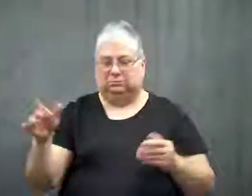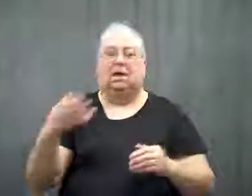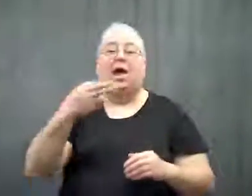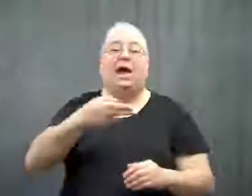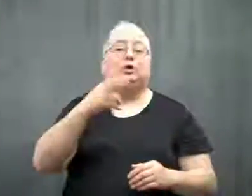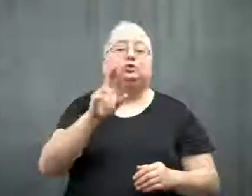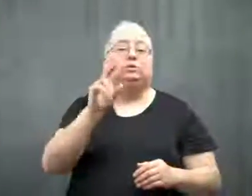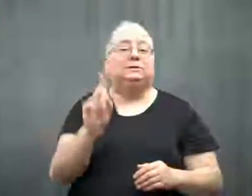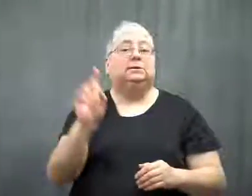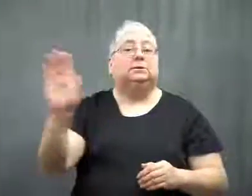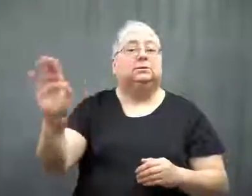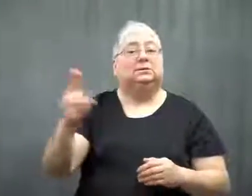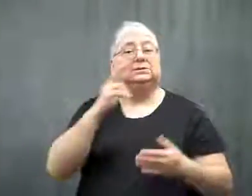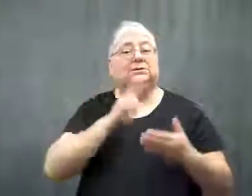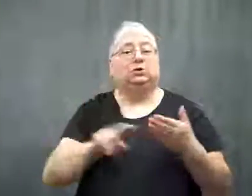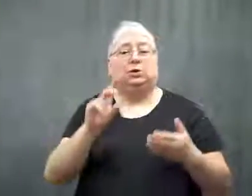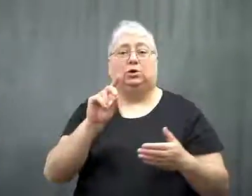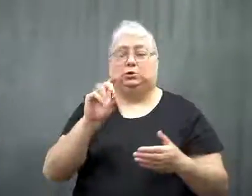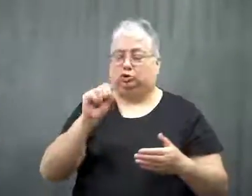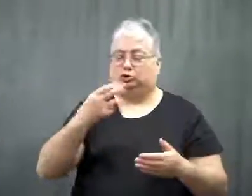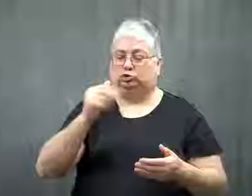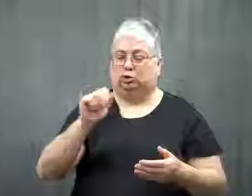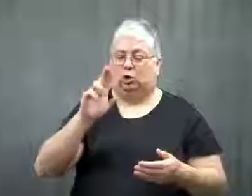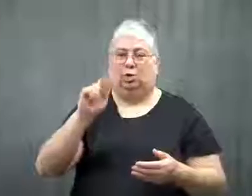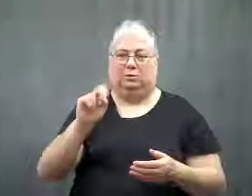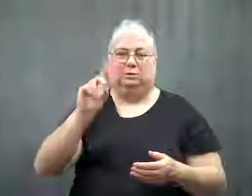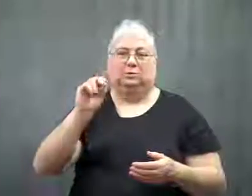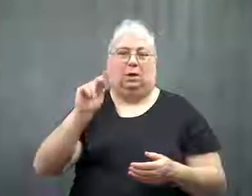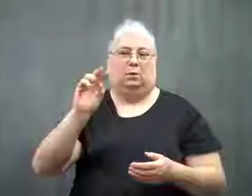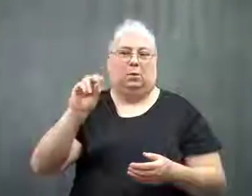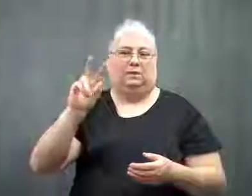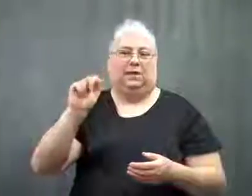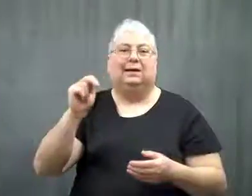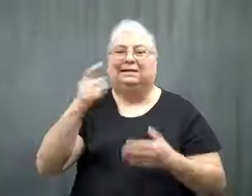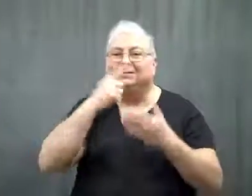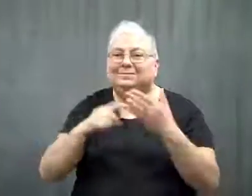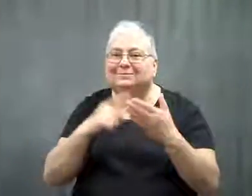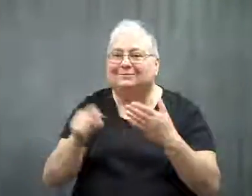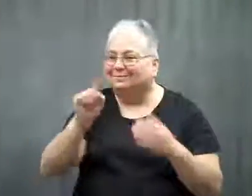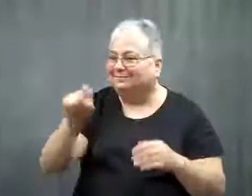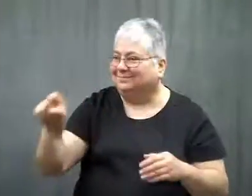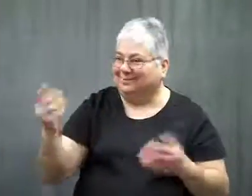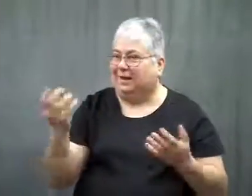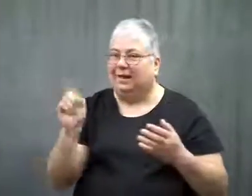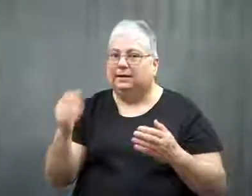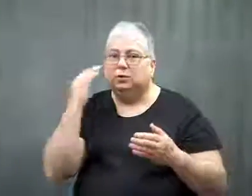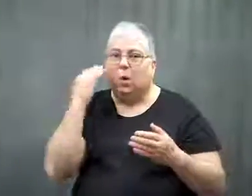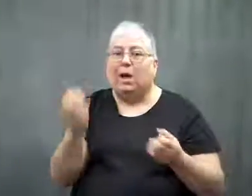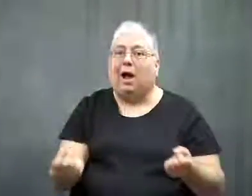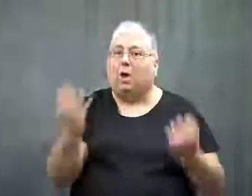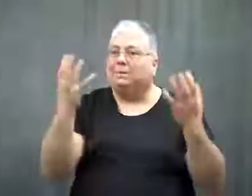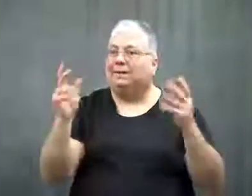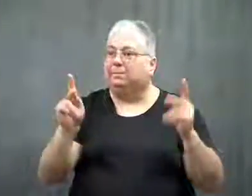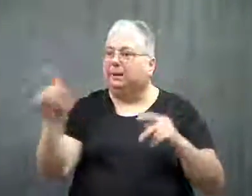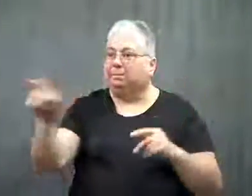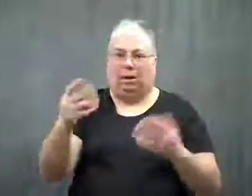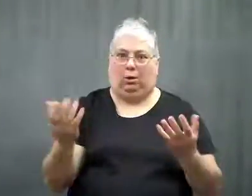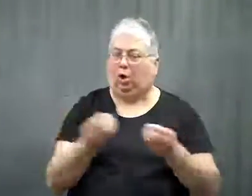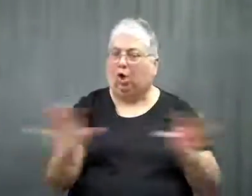The Secretary of HUD, Shaun Donovan is looking into how many people have lost their homes.